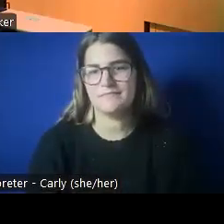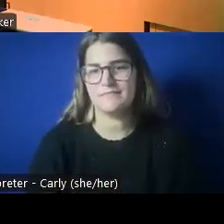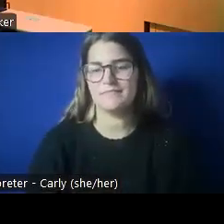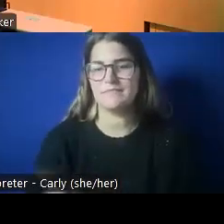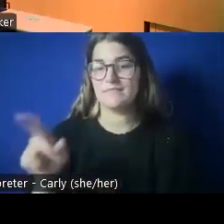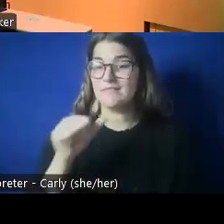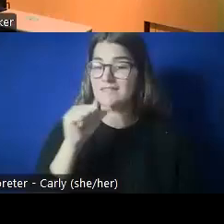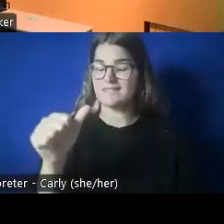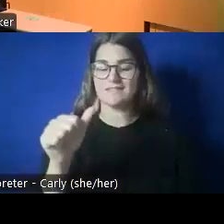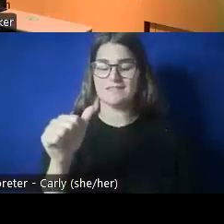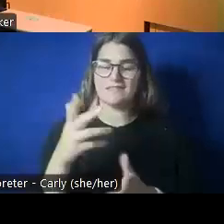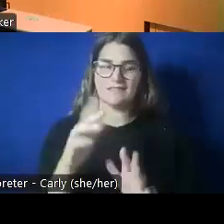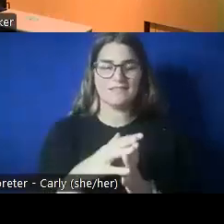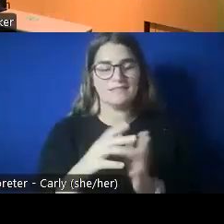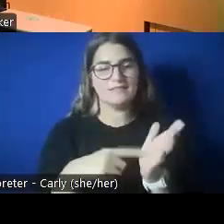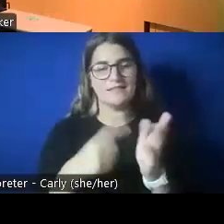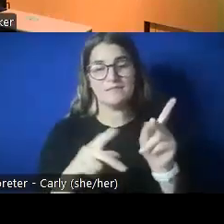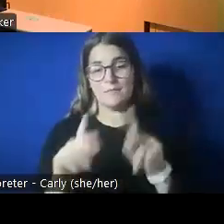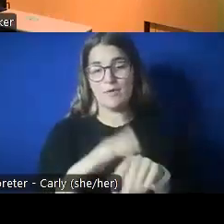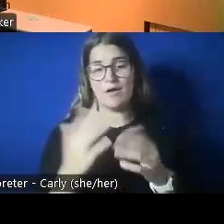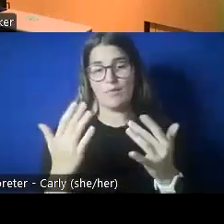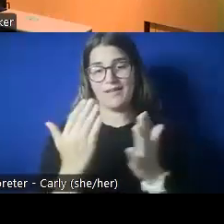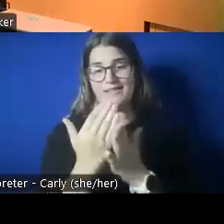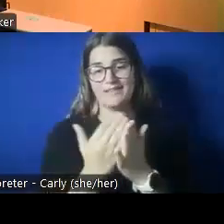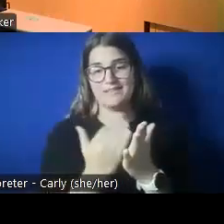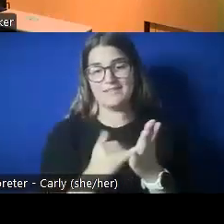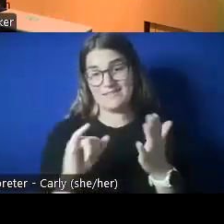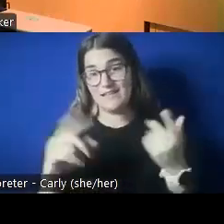right like they do the needs assessment and we say like we think some more support with